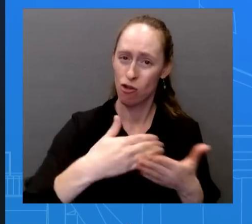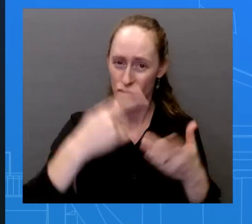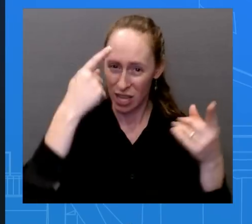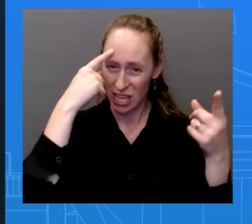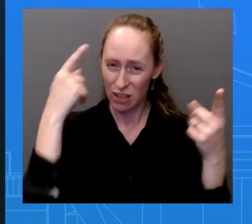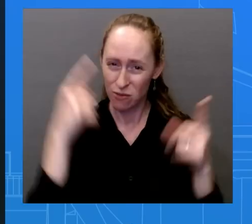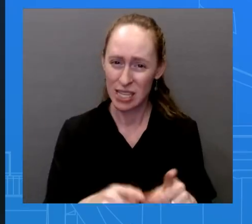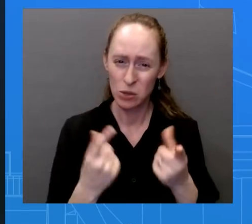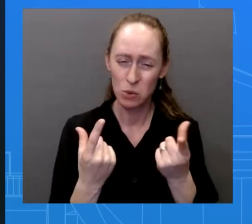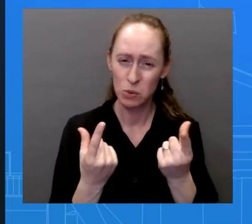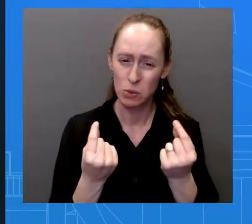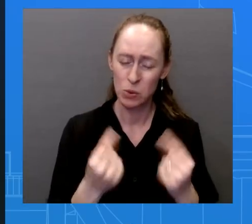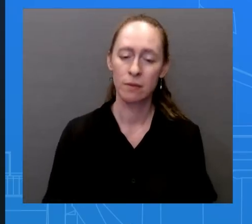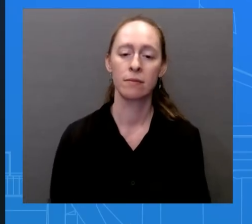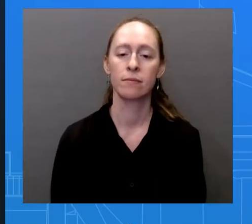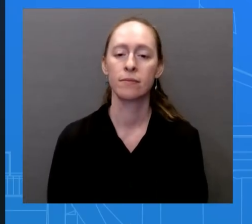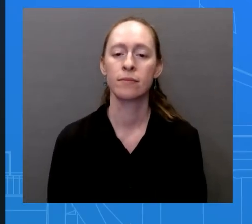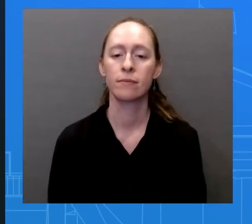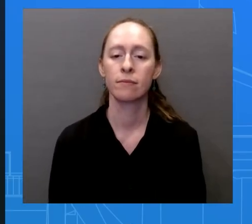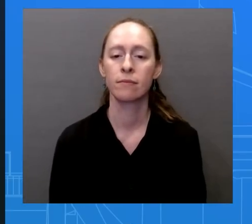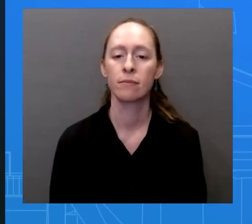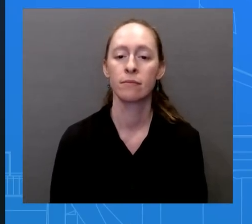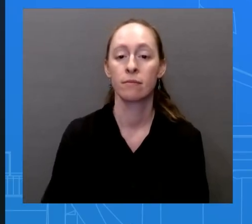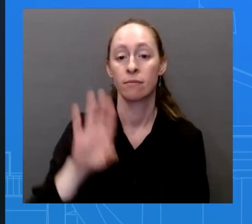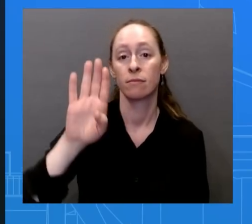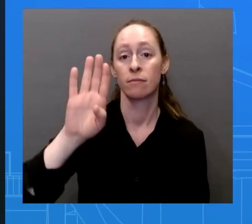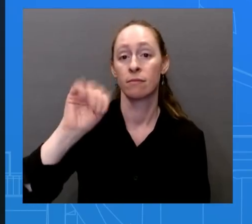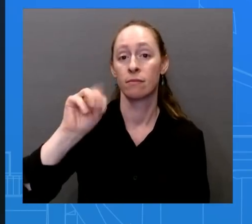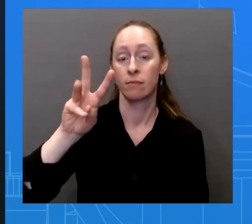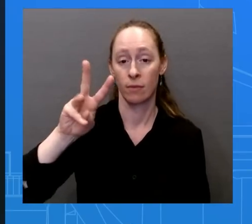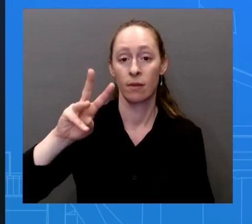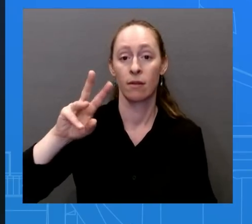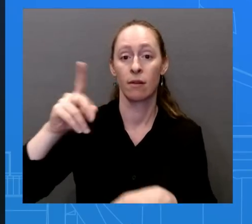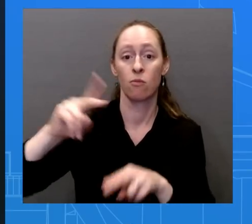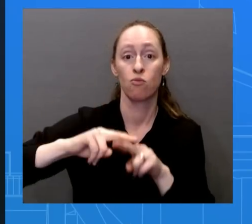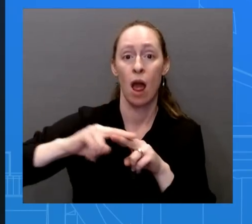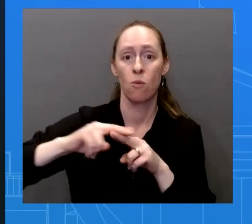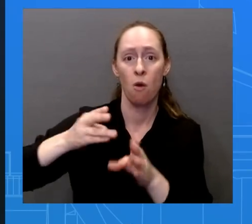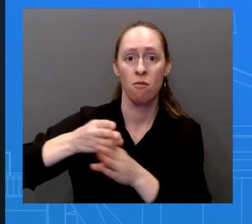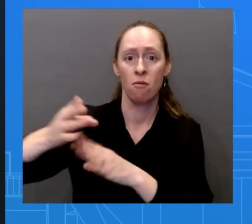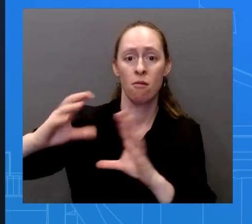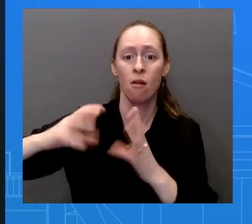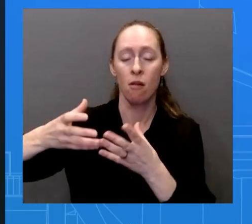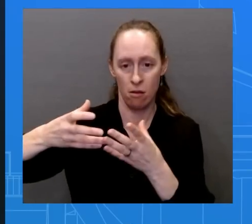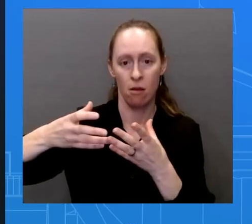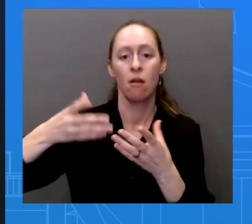railroad employees have agreed to a cooling-off period that extends well into November, giving them adequate time,